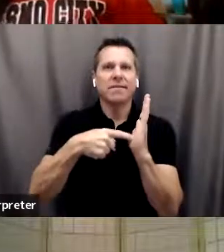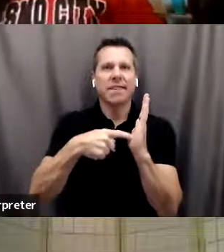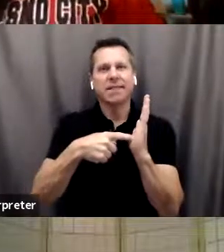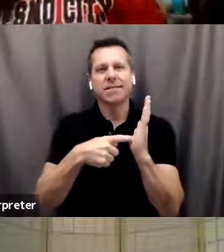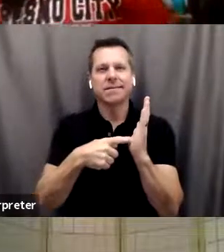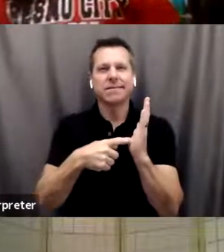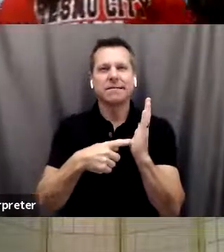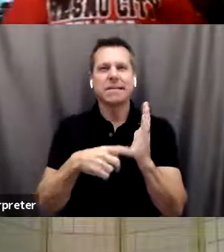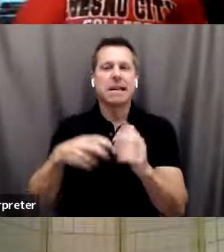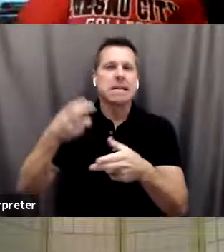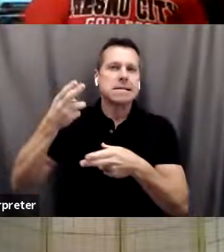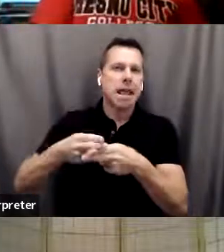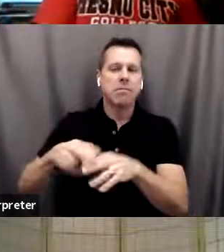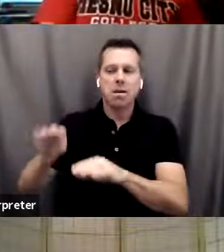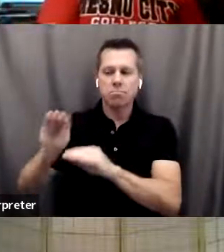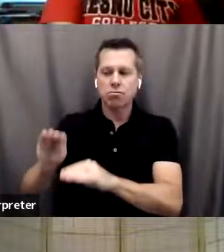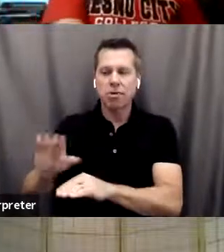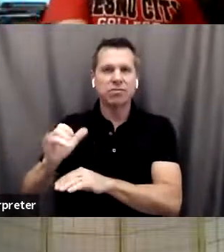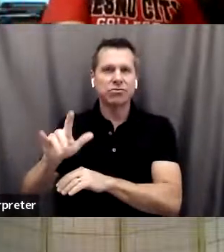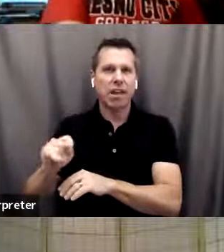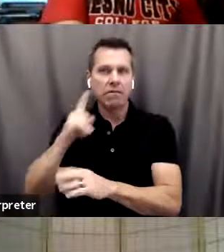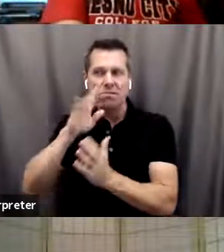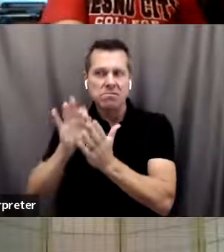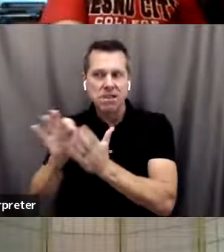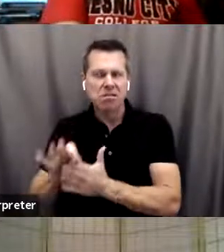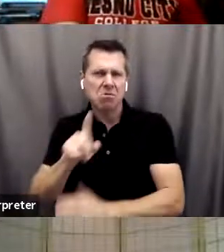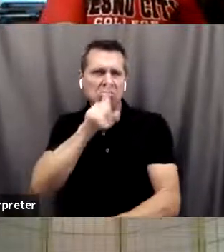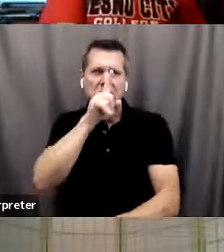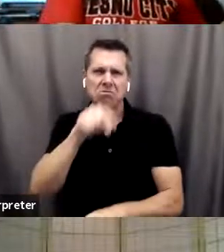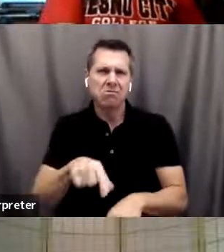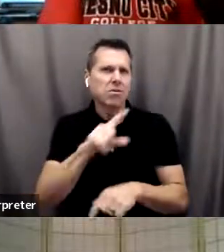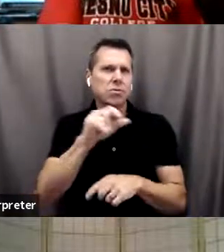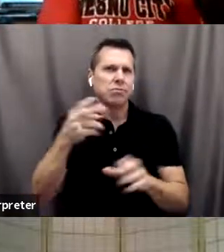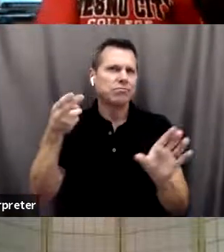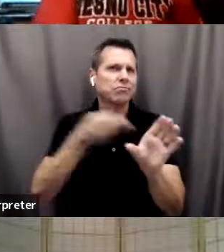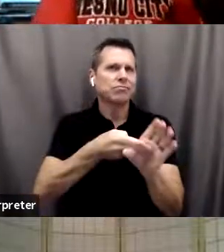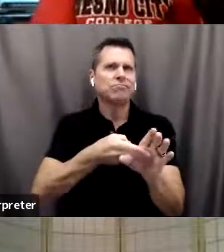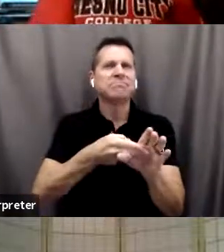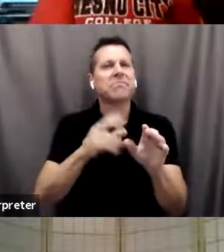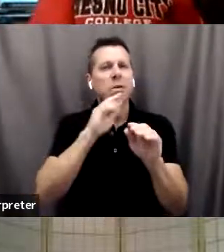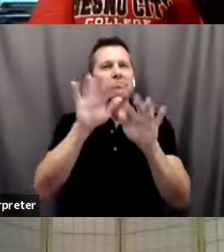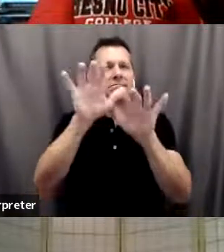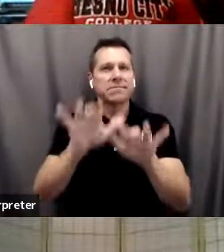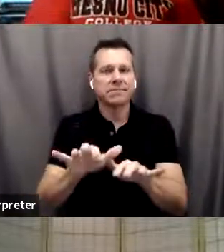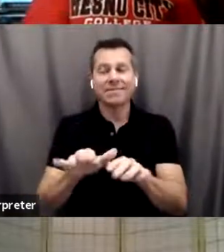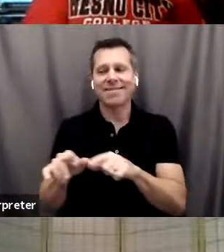name in the chat for attendance. So let's keep that open for all of our questions. Before we get started, I just want to go over